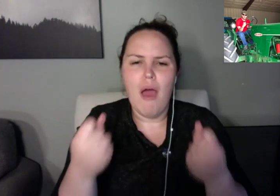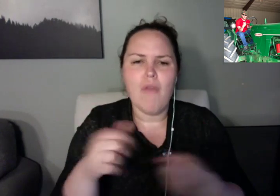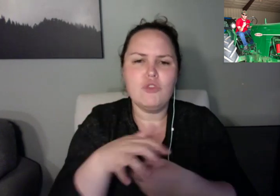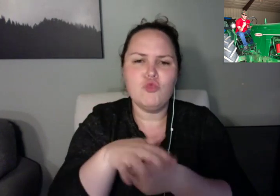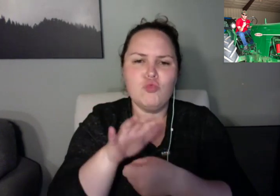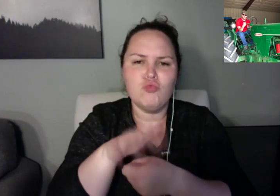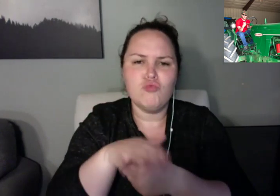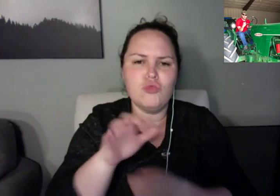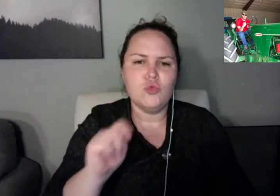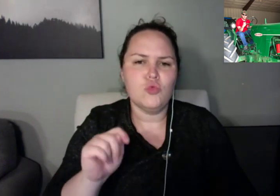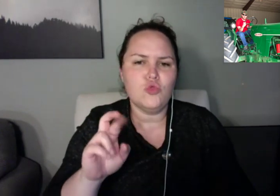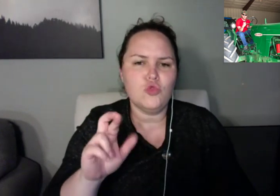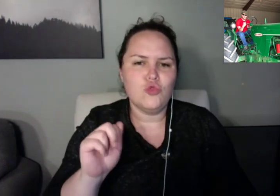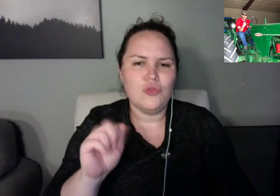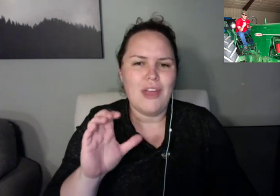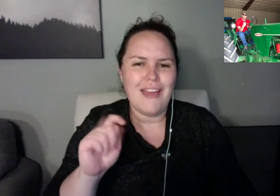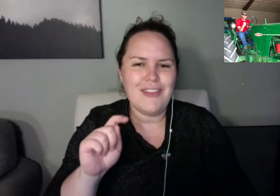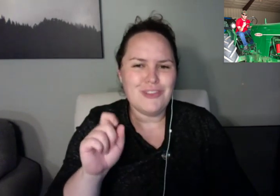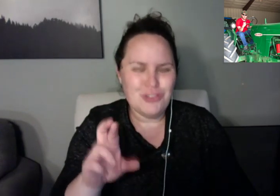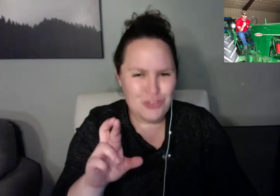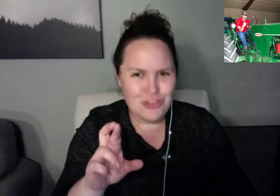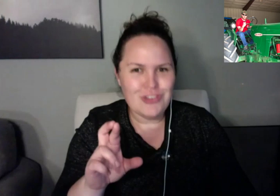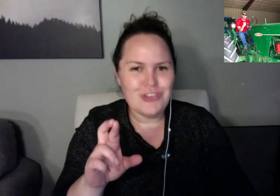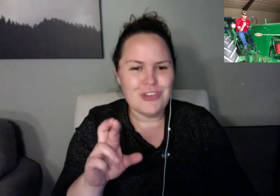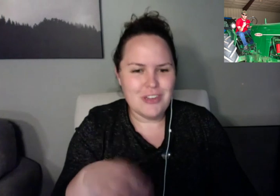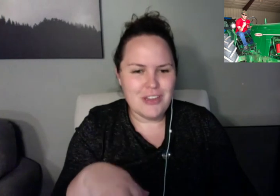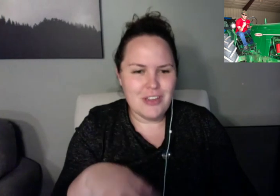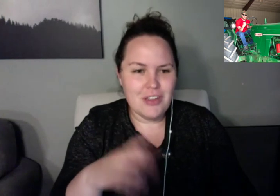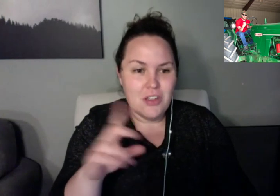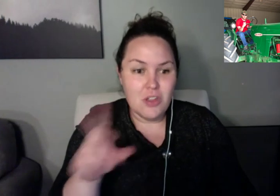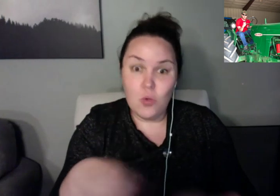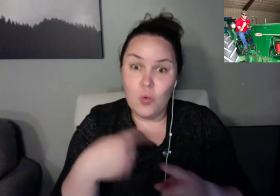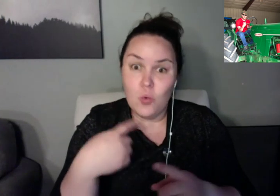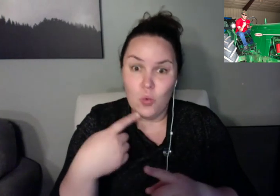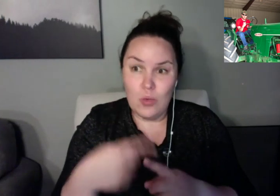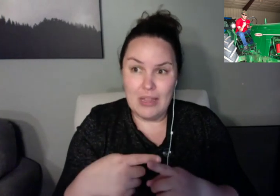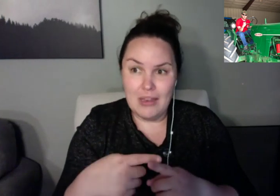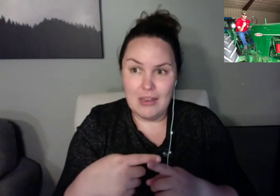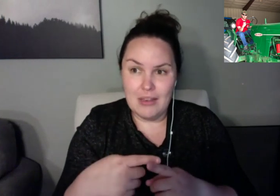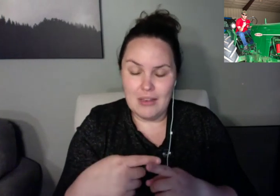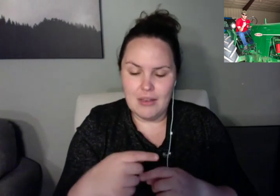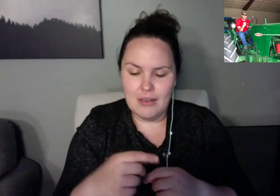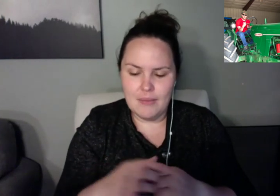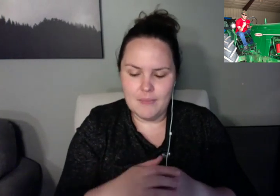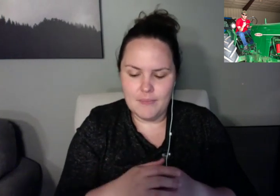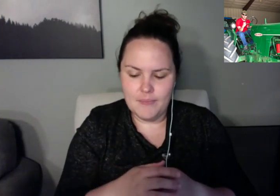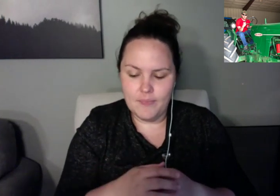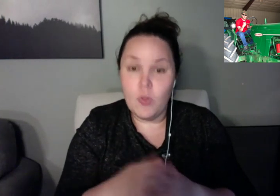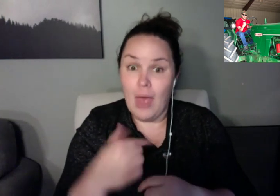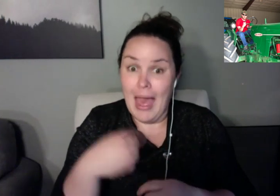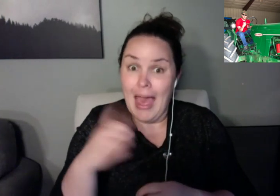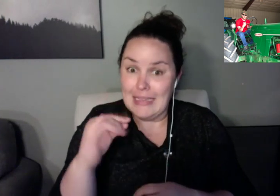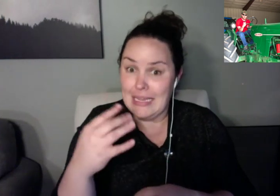And I have to say that when I when I when I made this video, this is something that